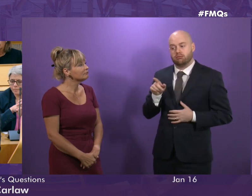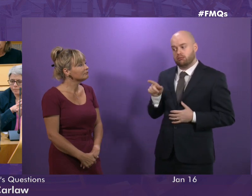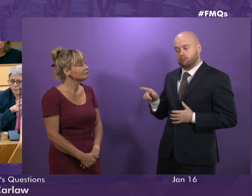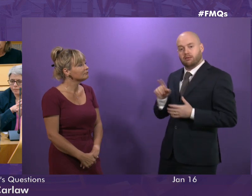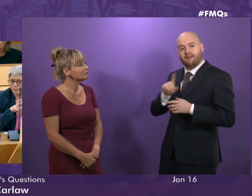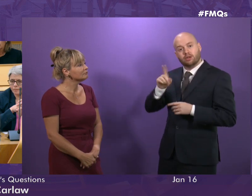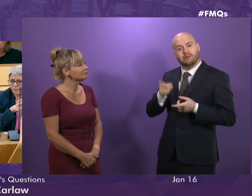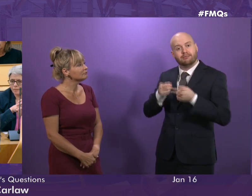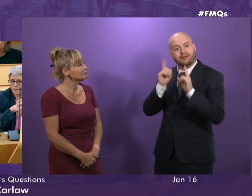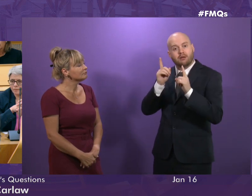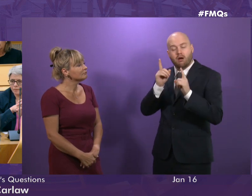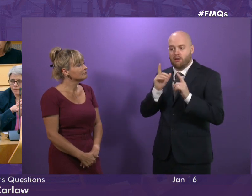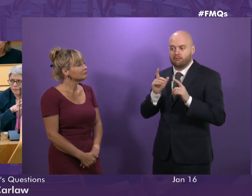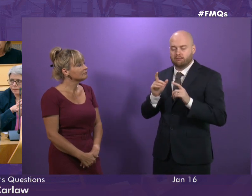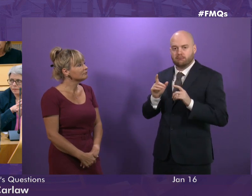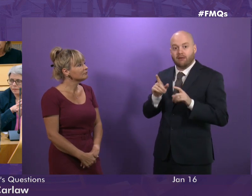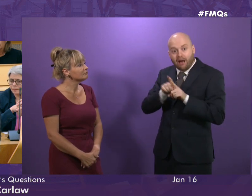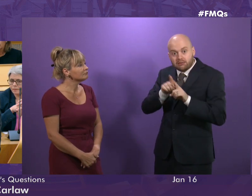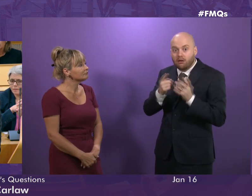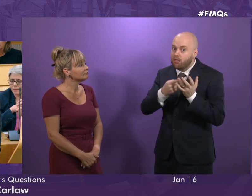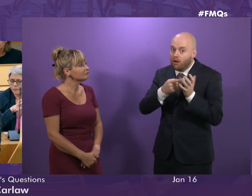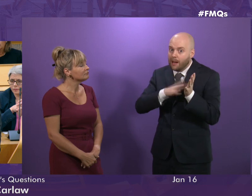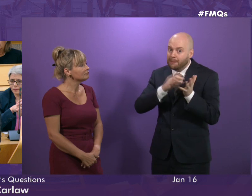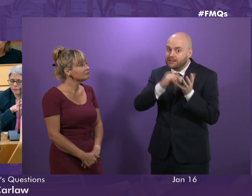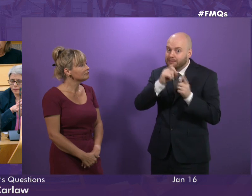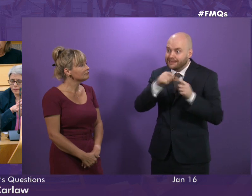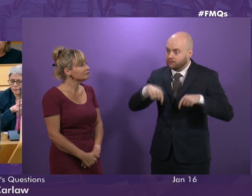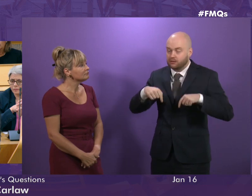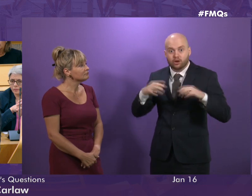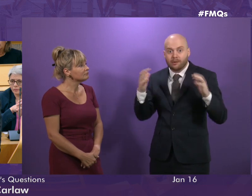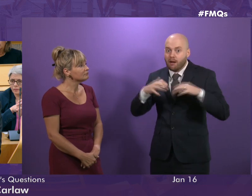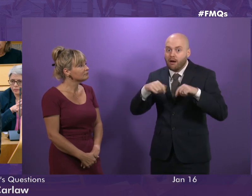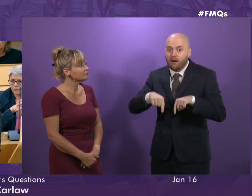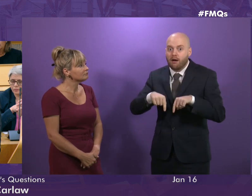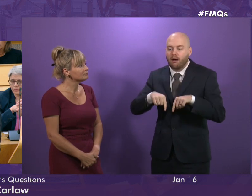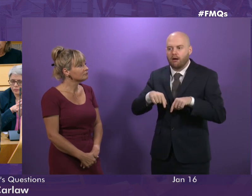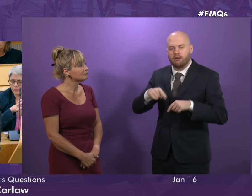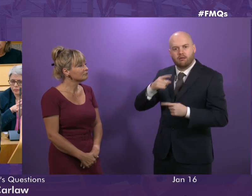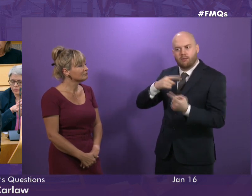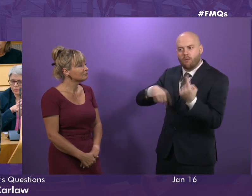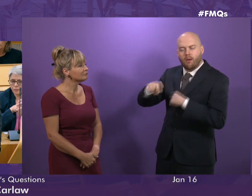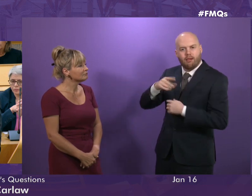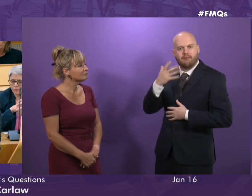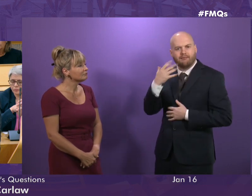the majority of MSPs in the chamber—that there are key weaknesses in key aspects of